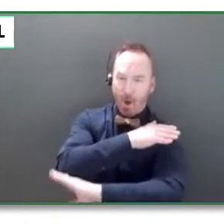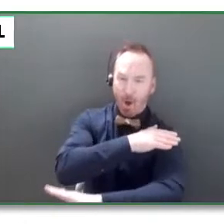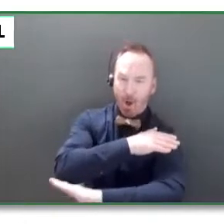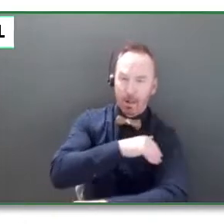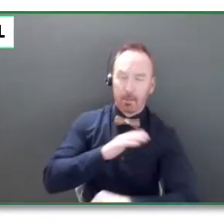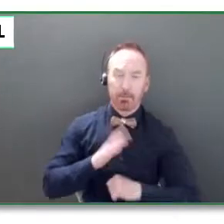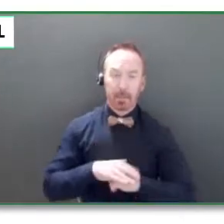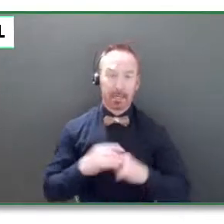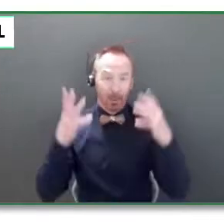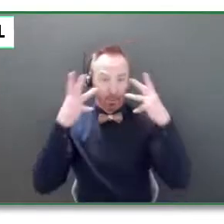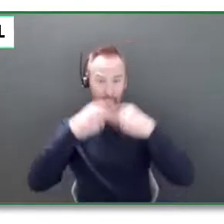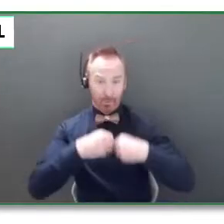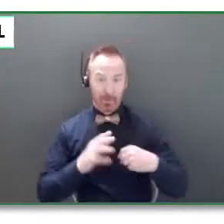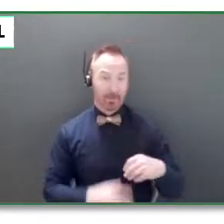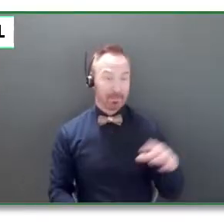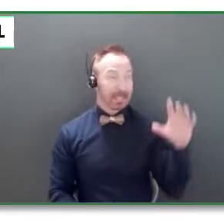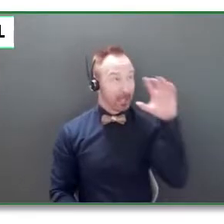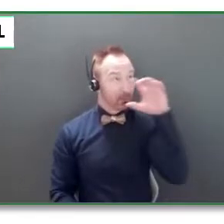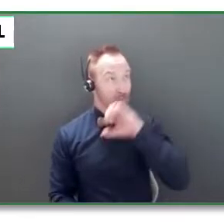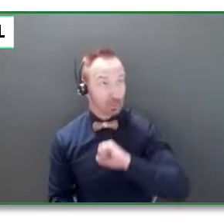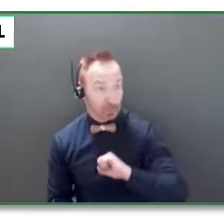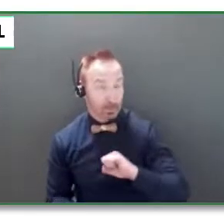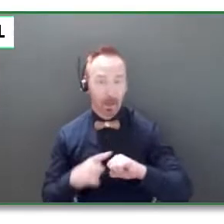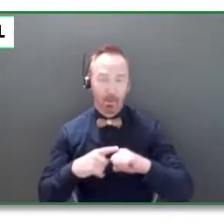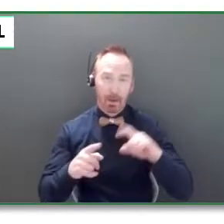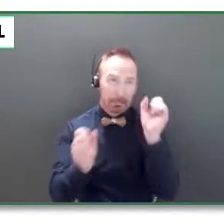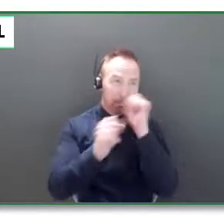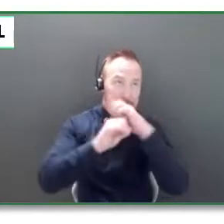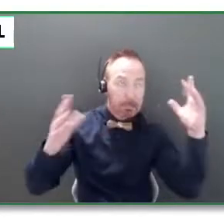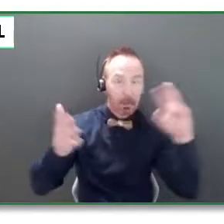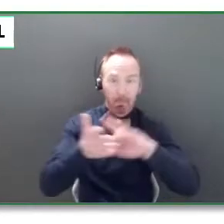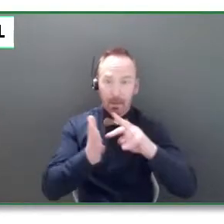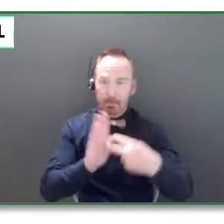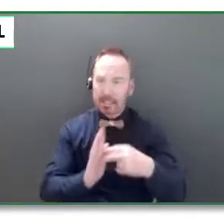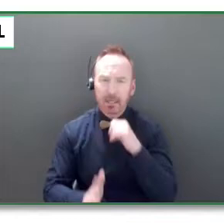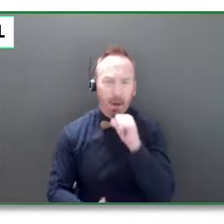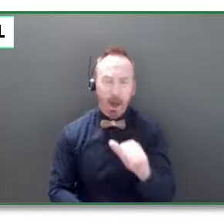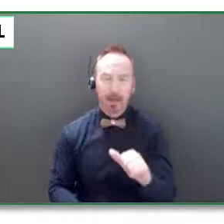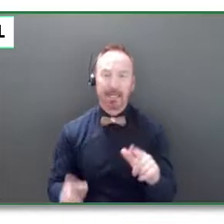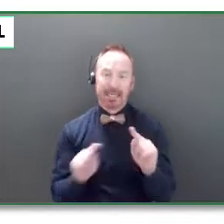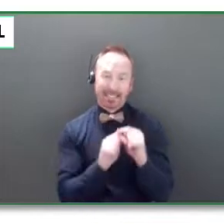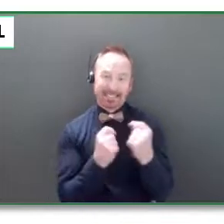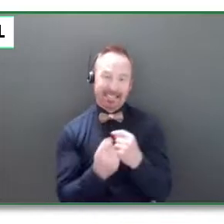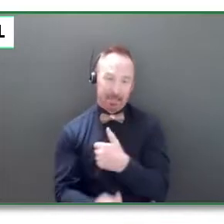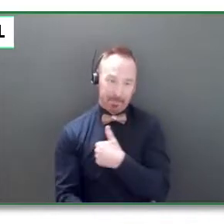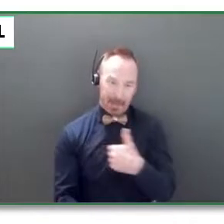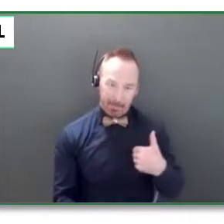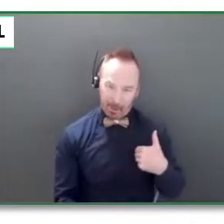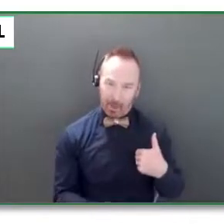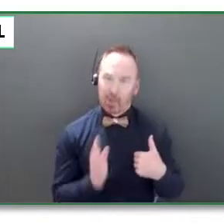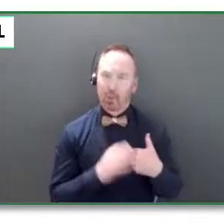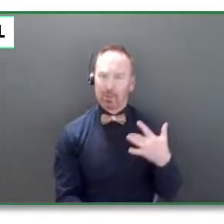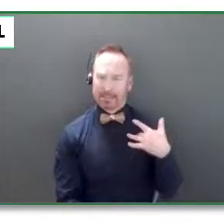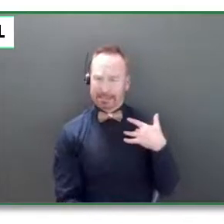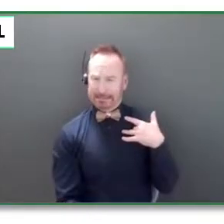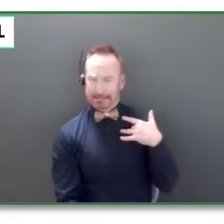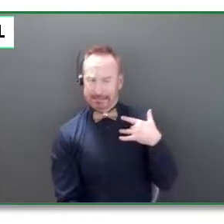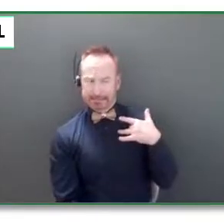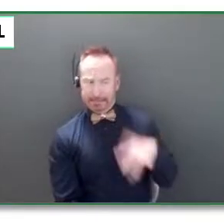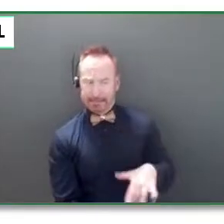non-disabled perspective. For a team member who has hypersensitivities or is easily overwhelmed, the full sensory experience